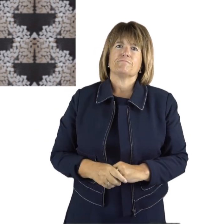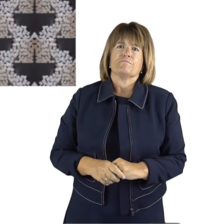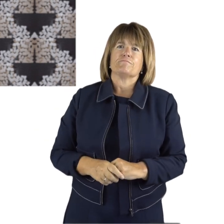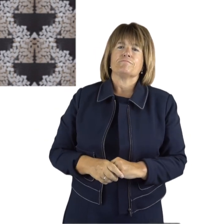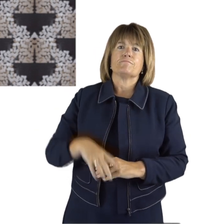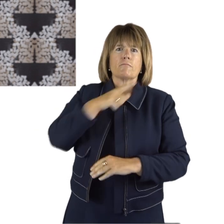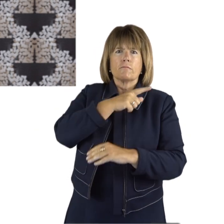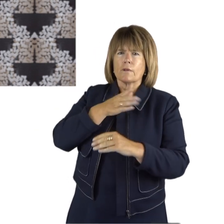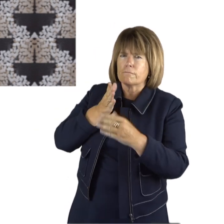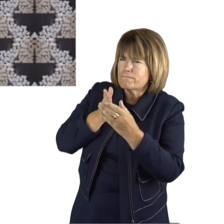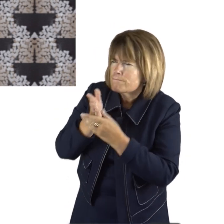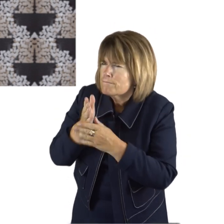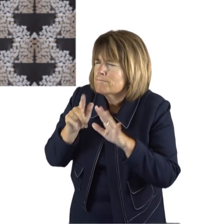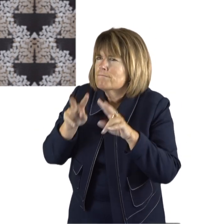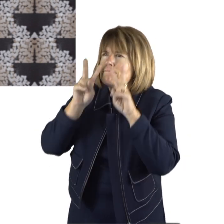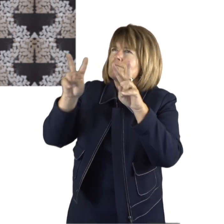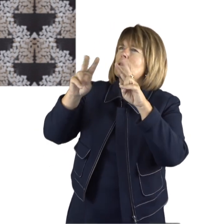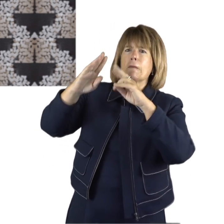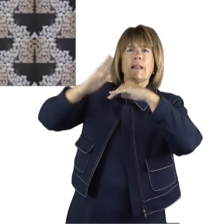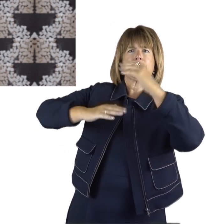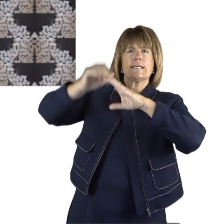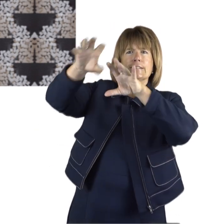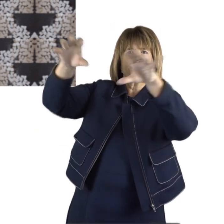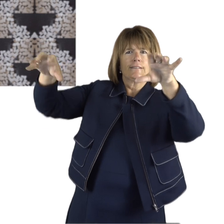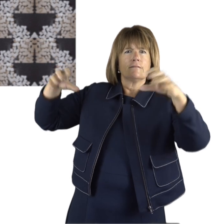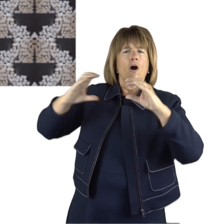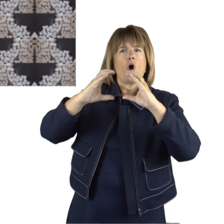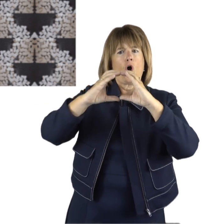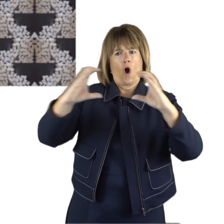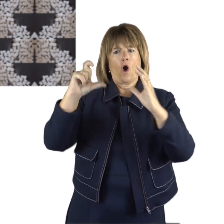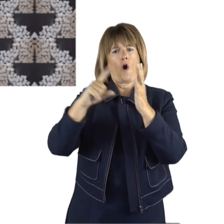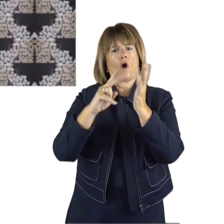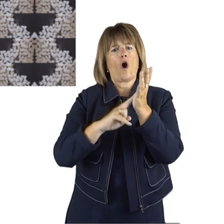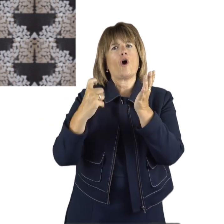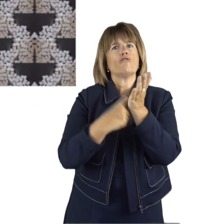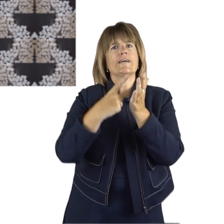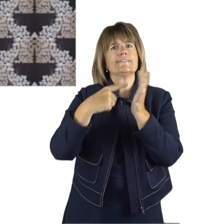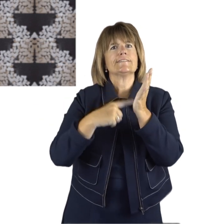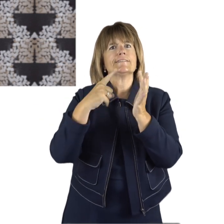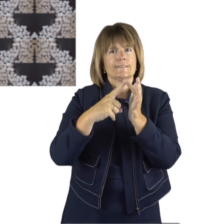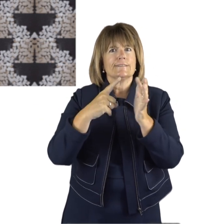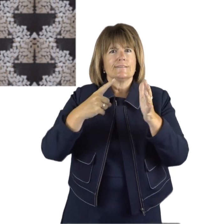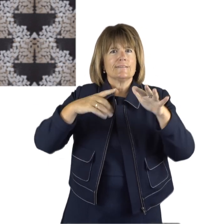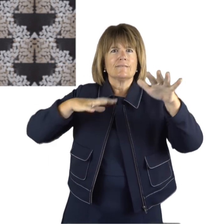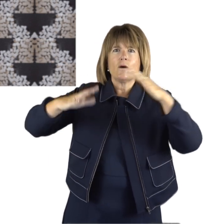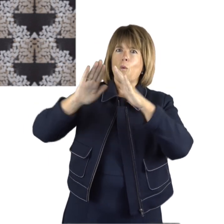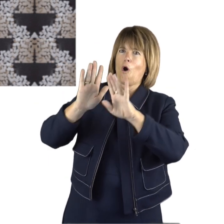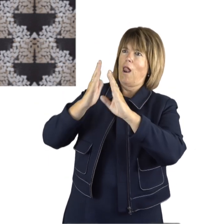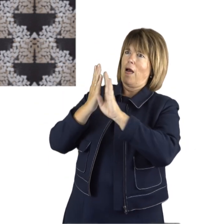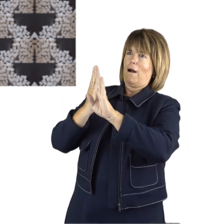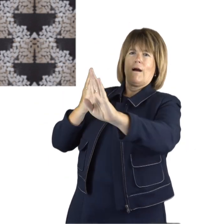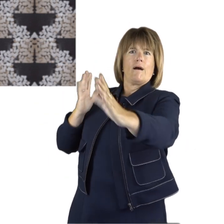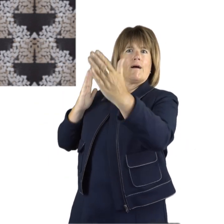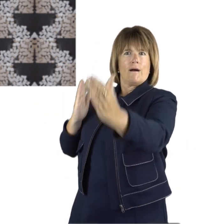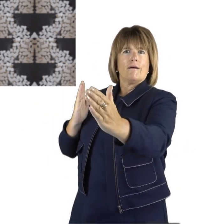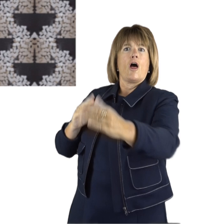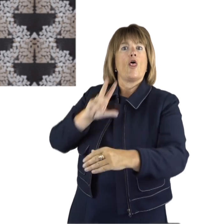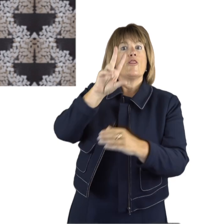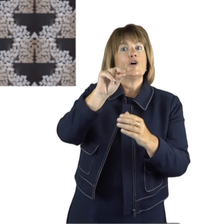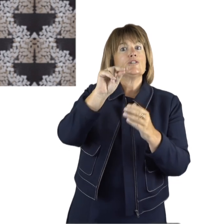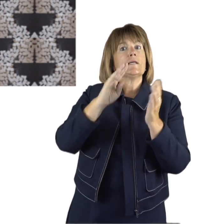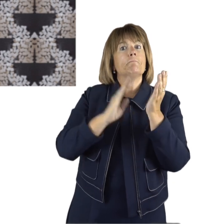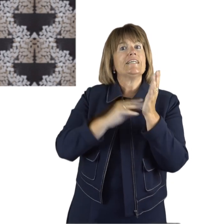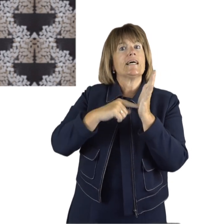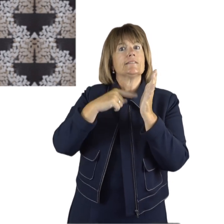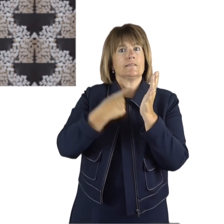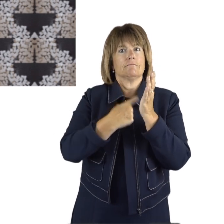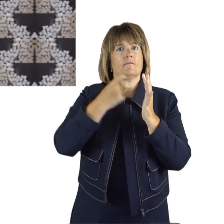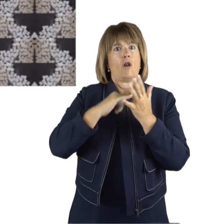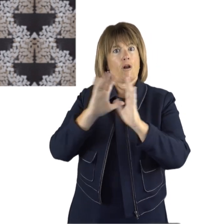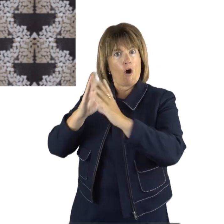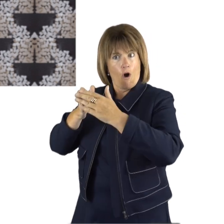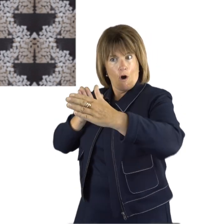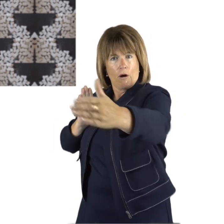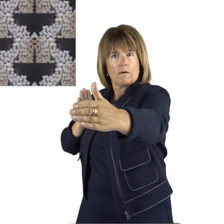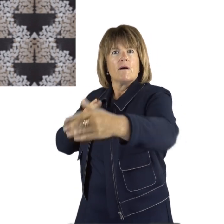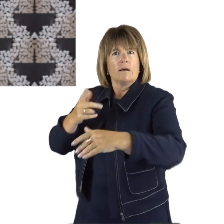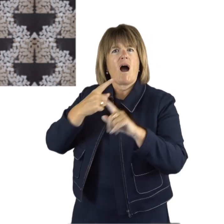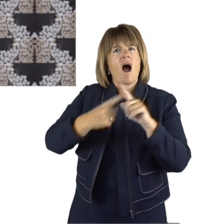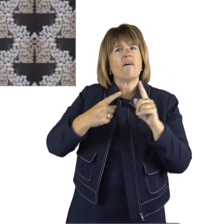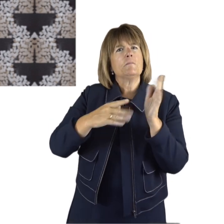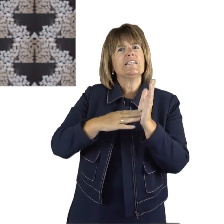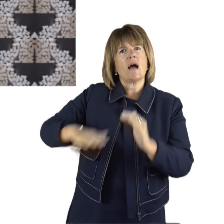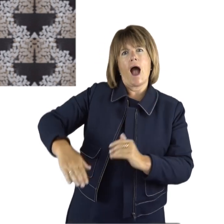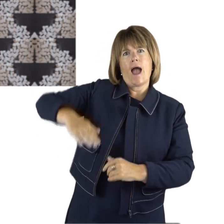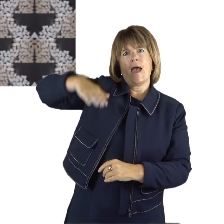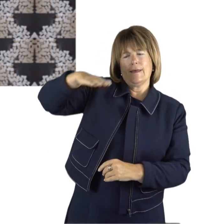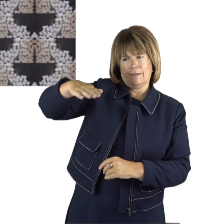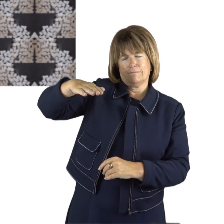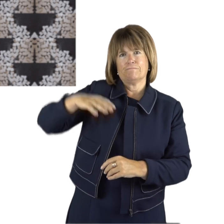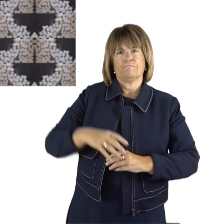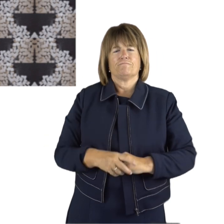The intervention consisted of the construction of a concrete wall about thirty metres long and half a metre tall.